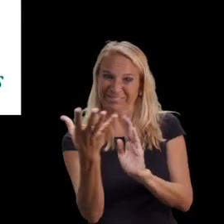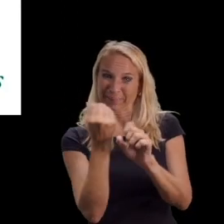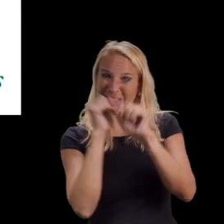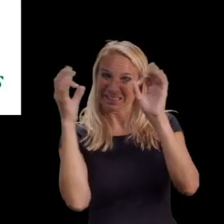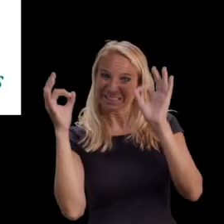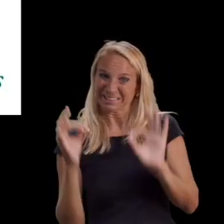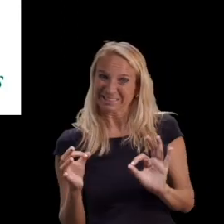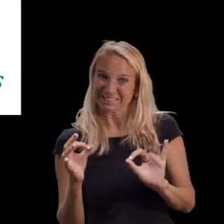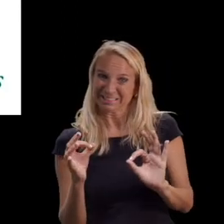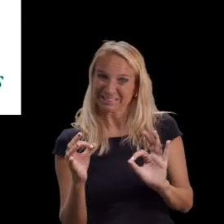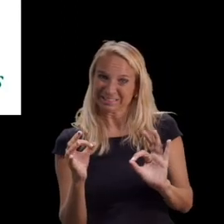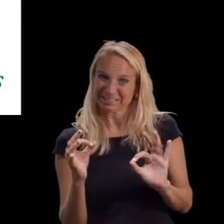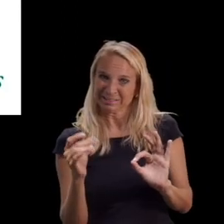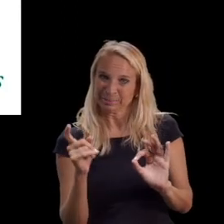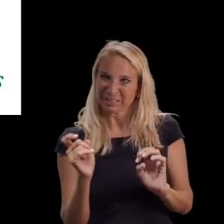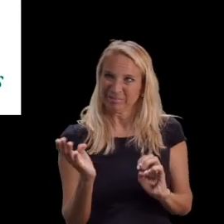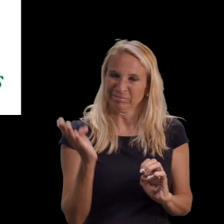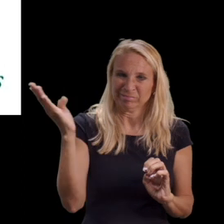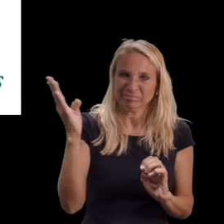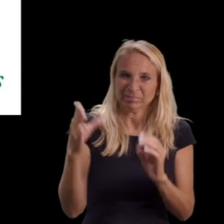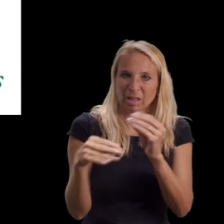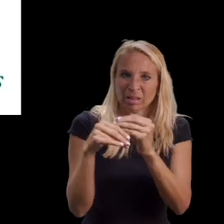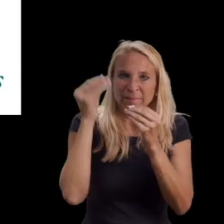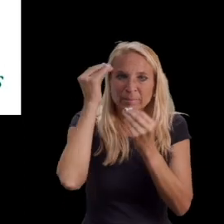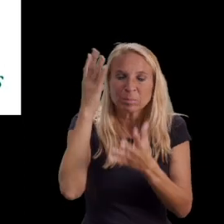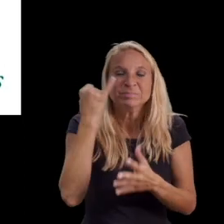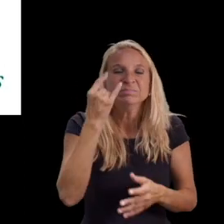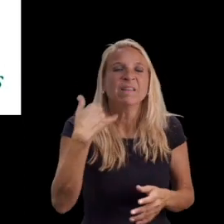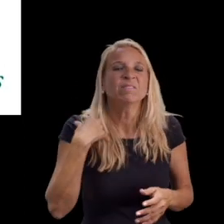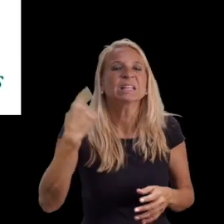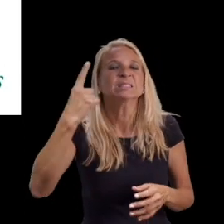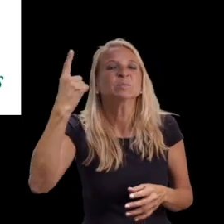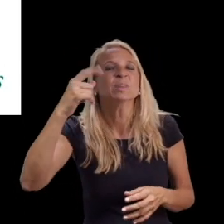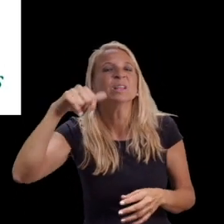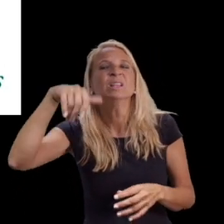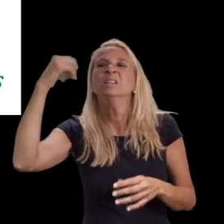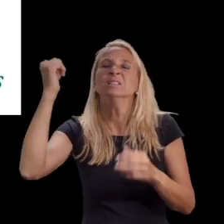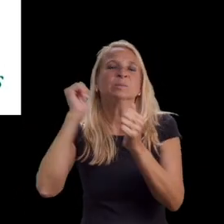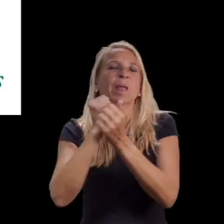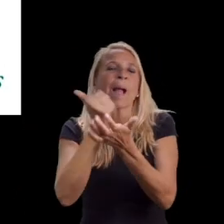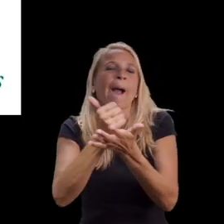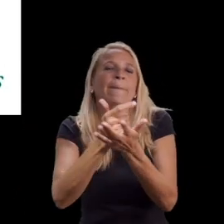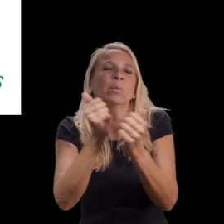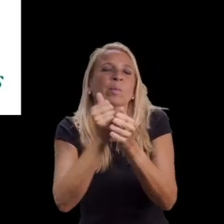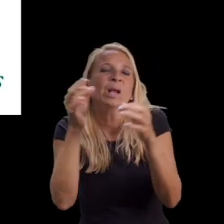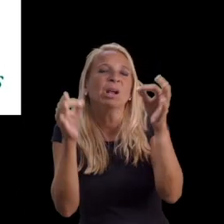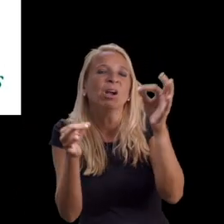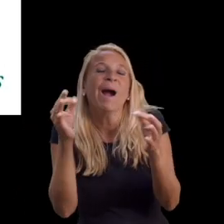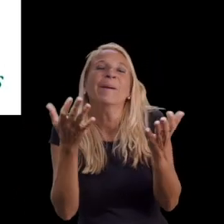if you have someone helping you submit additional information, if you have someone helping you with the fair hearing, it's gonna take some time.